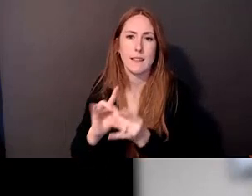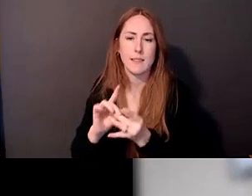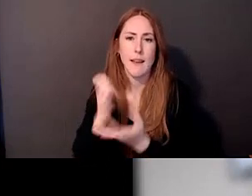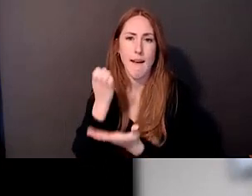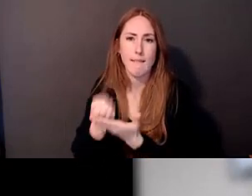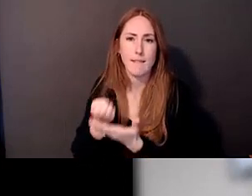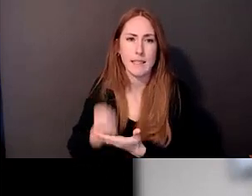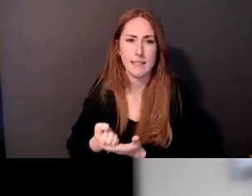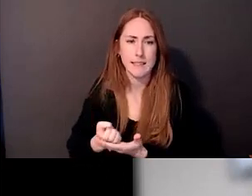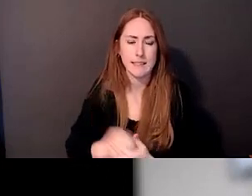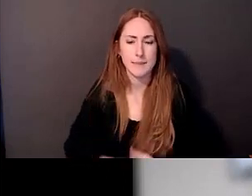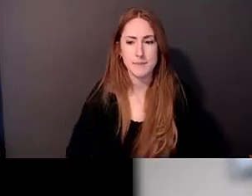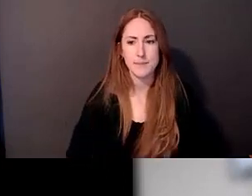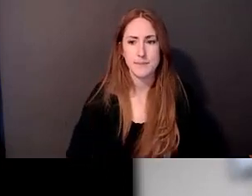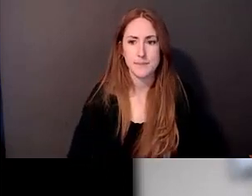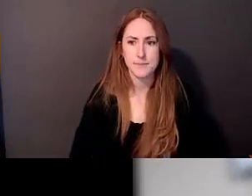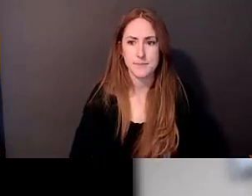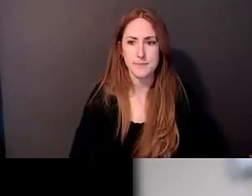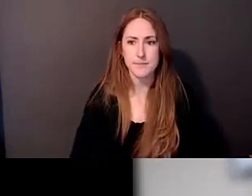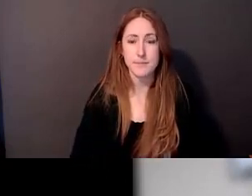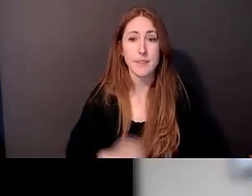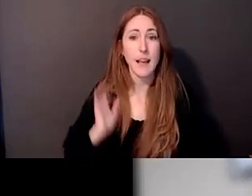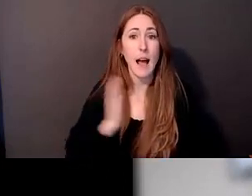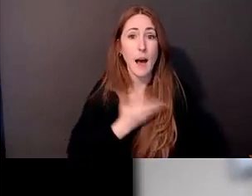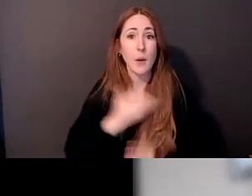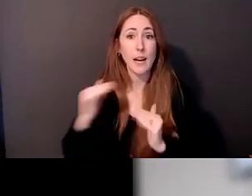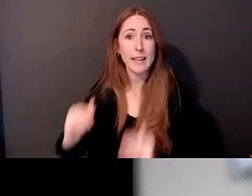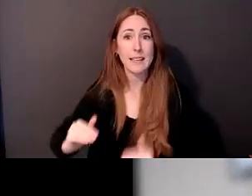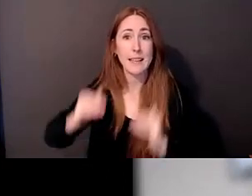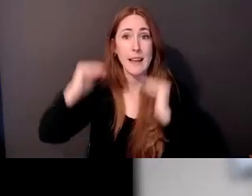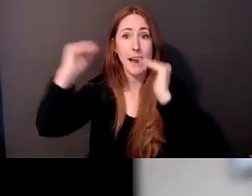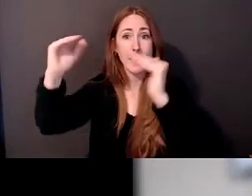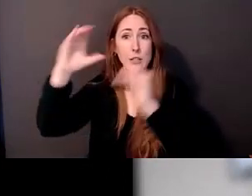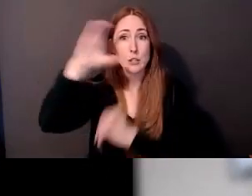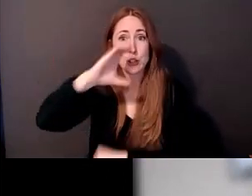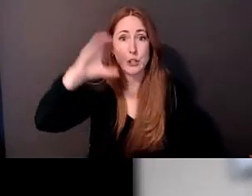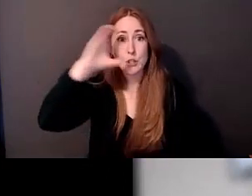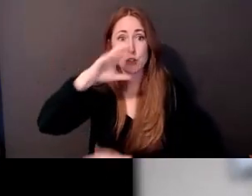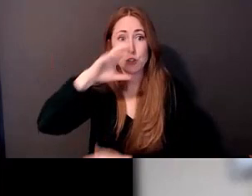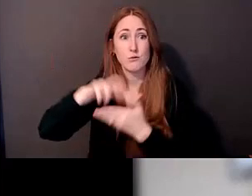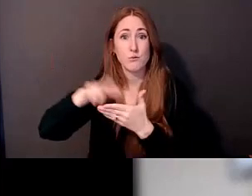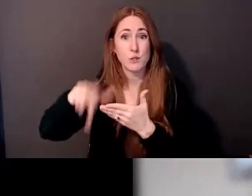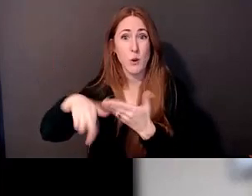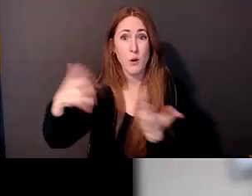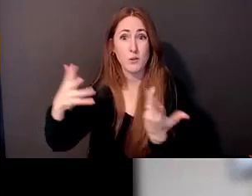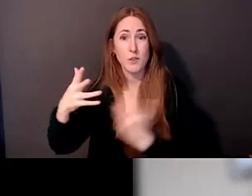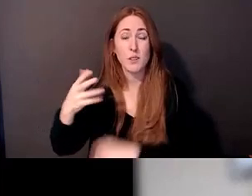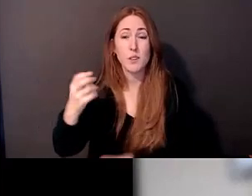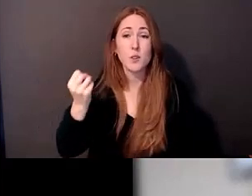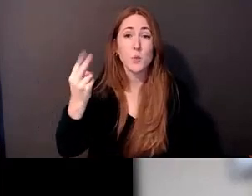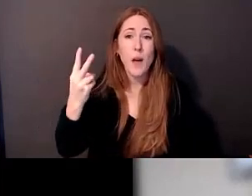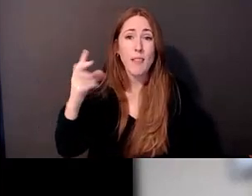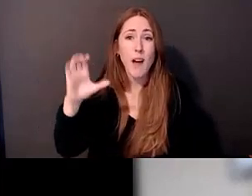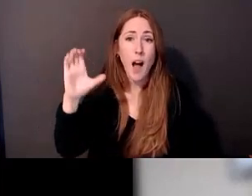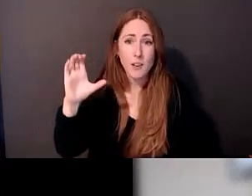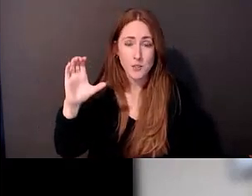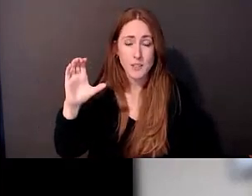So our enhanced search resulted in over 1,200 articles which were screened at the abstract level.